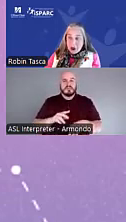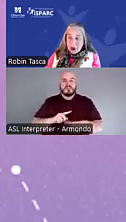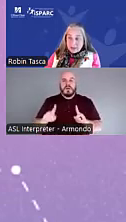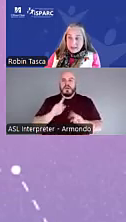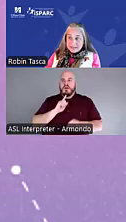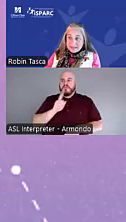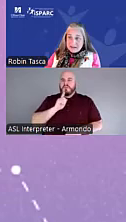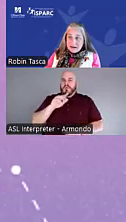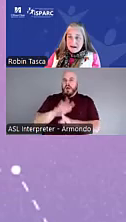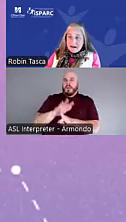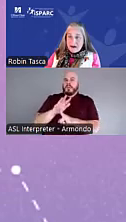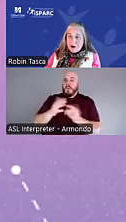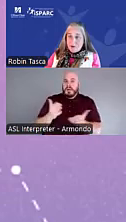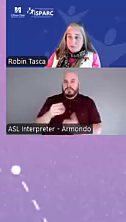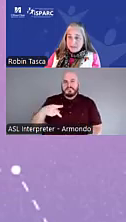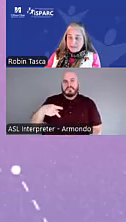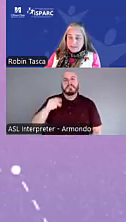is podcasts.